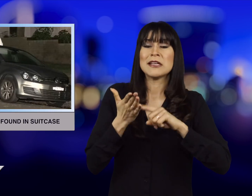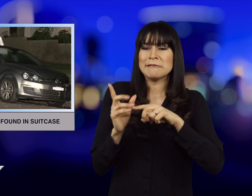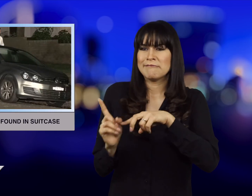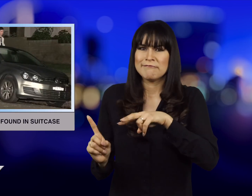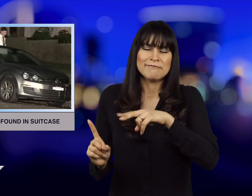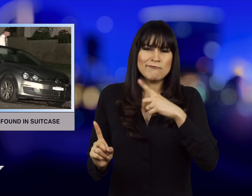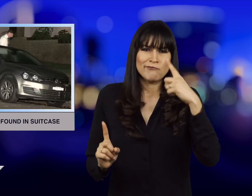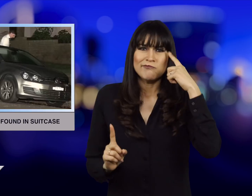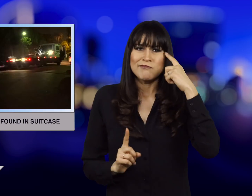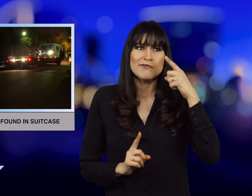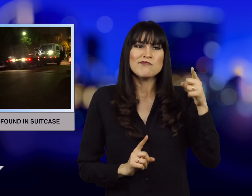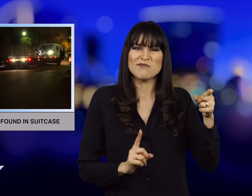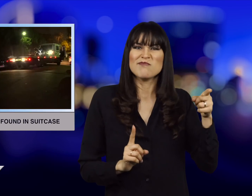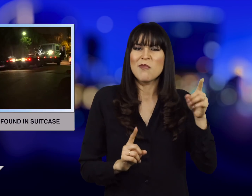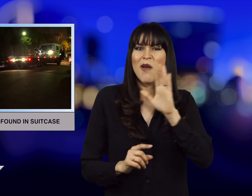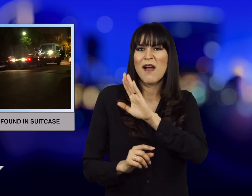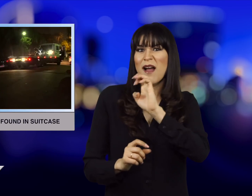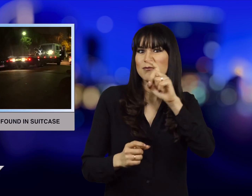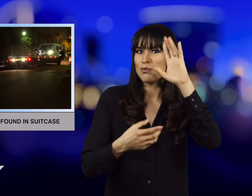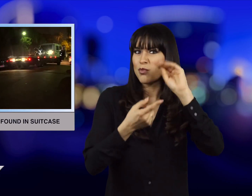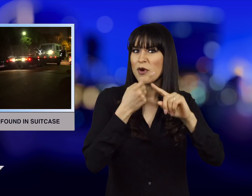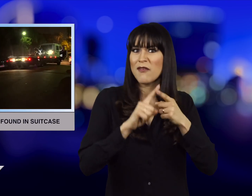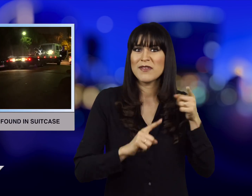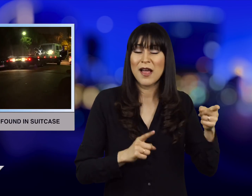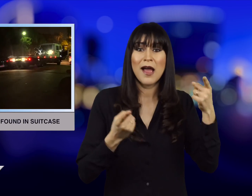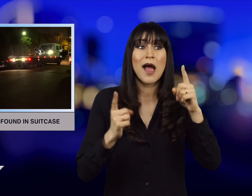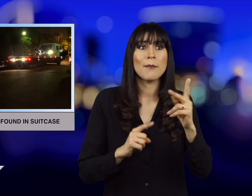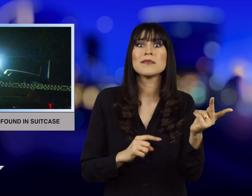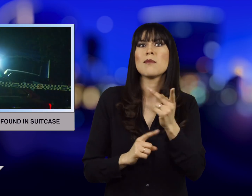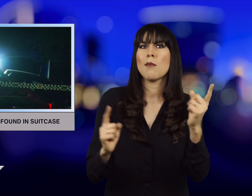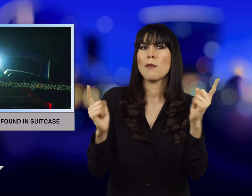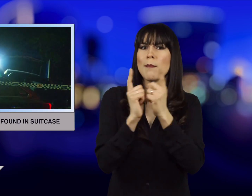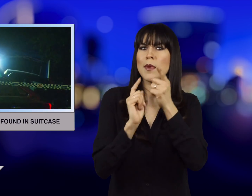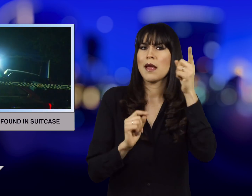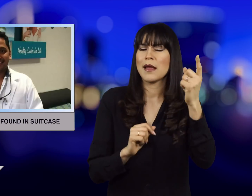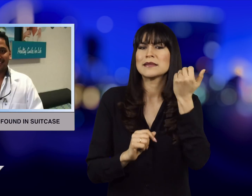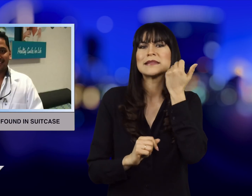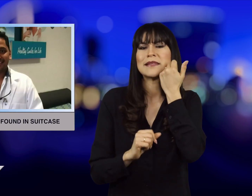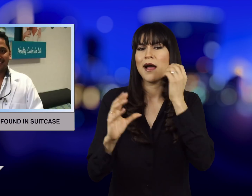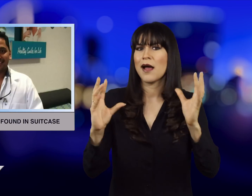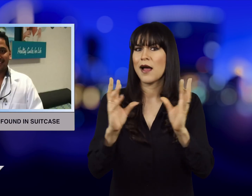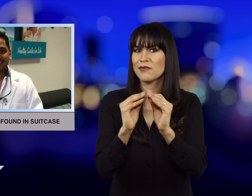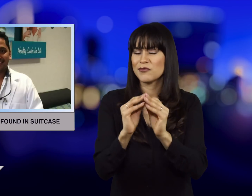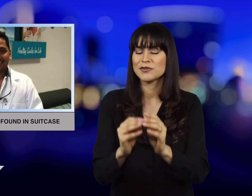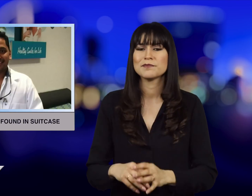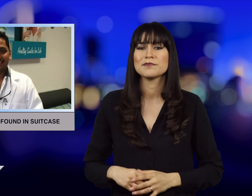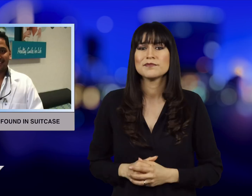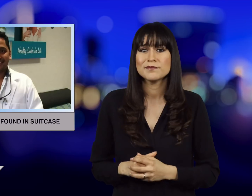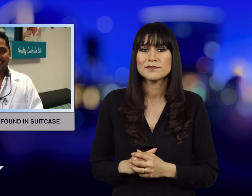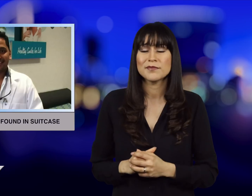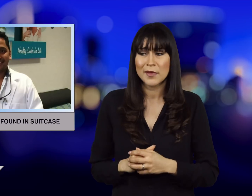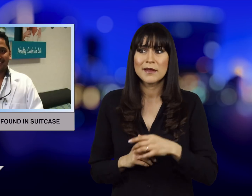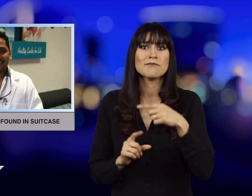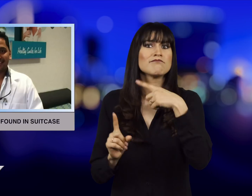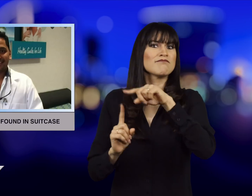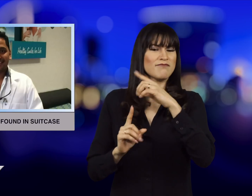Investigators suspect her killer was her former boyfriend, who she had run into at a dentist's conference.